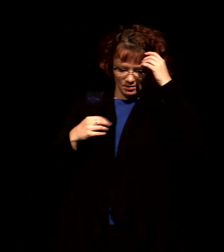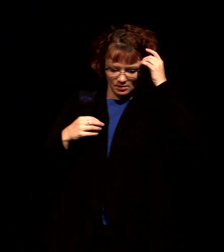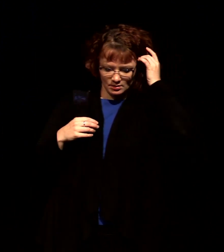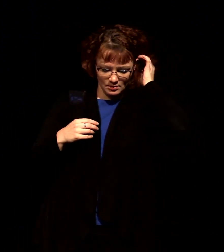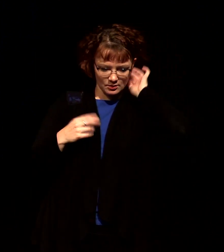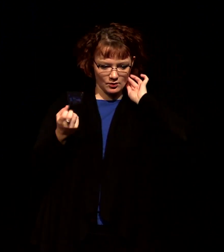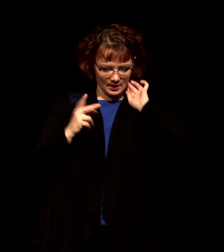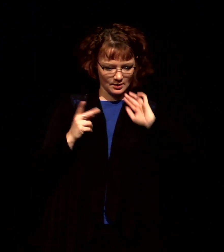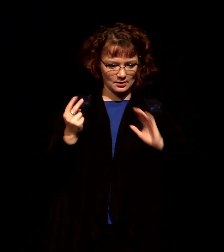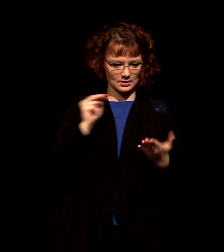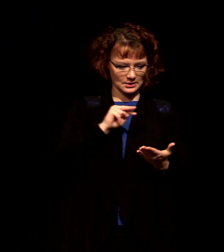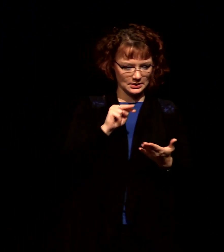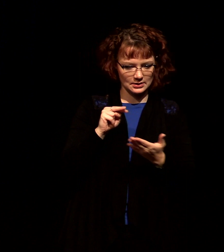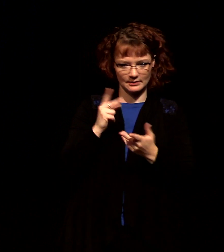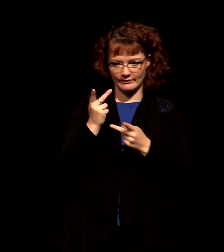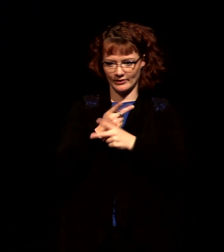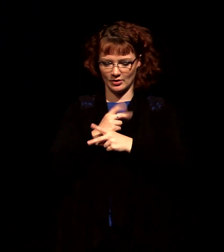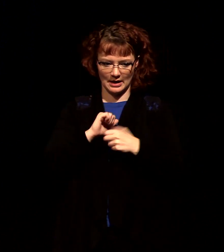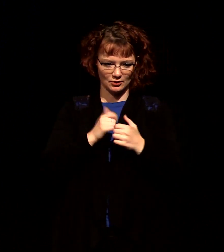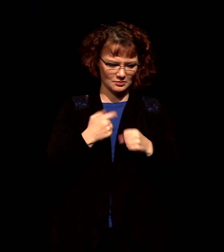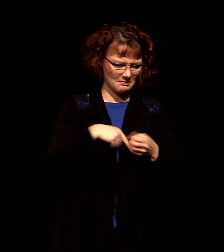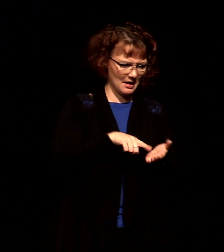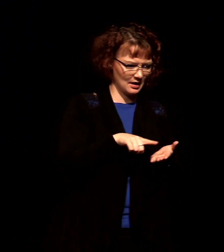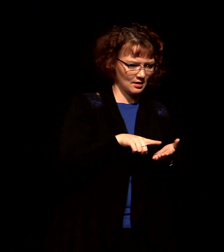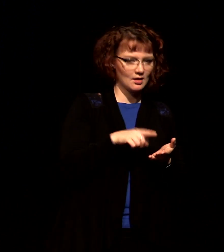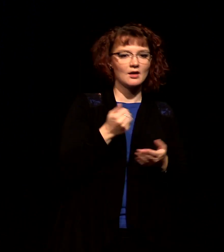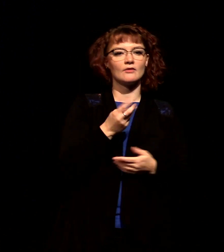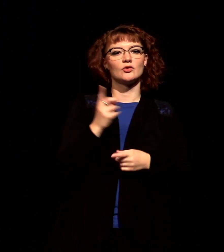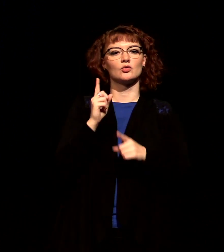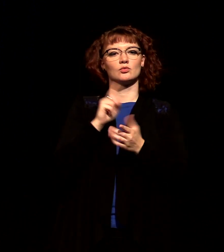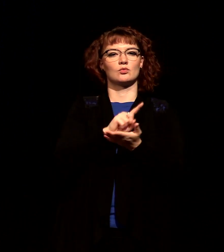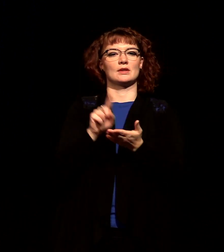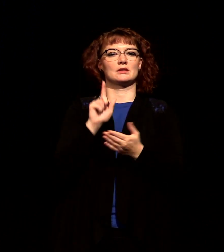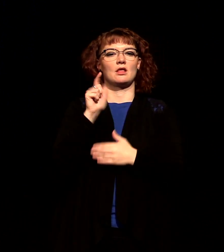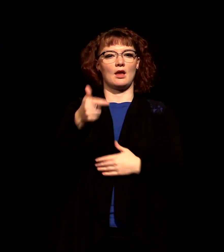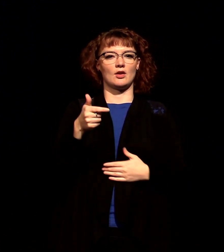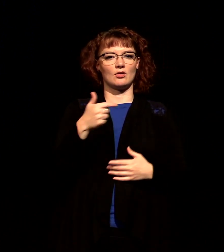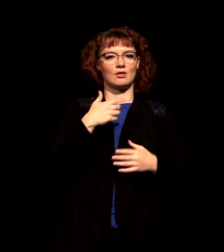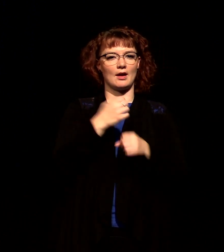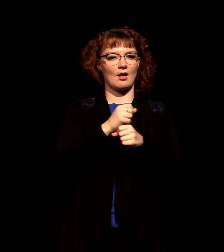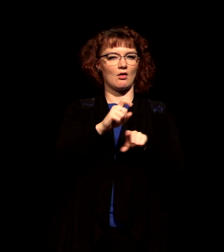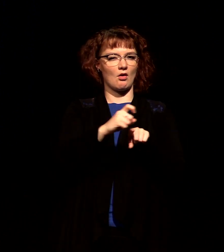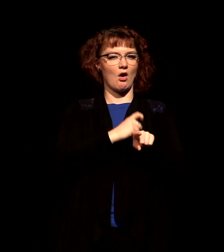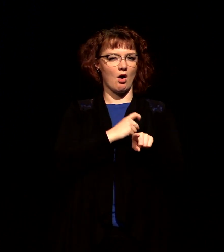help. And a couple of weeks later, I get a call boss called